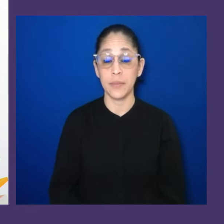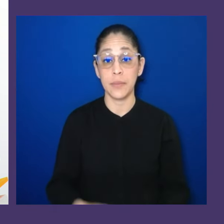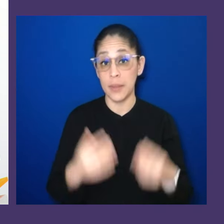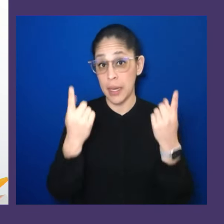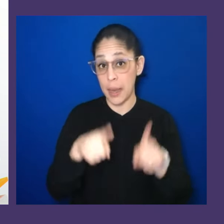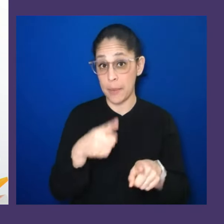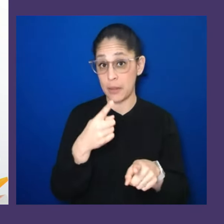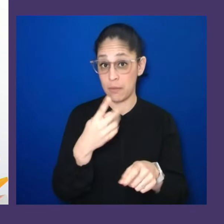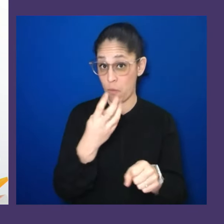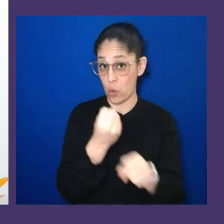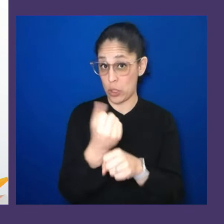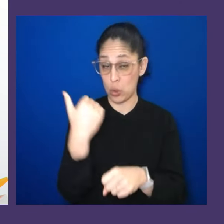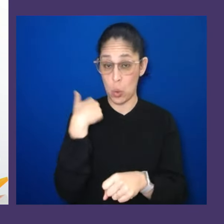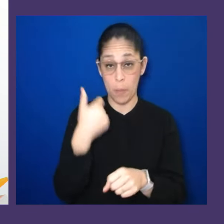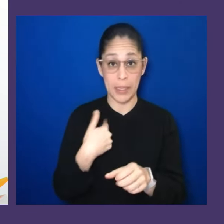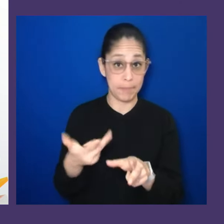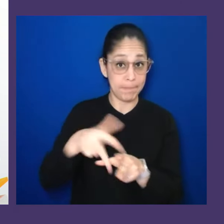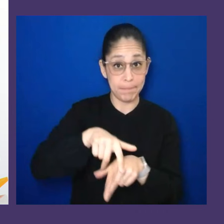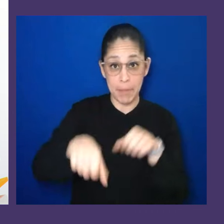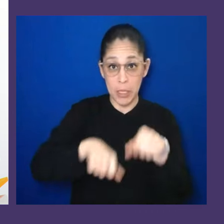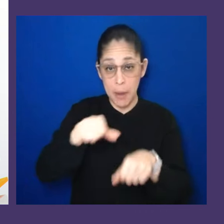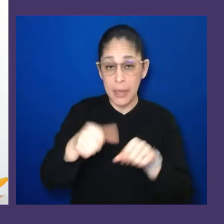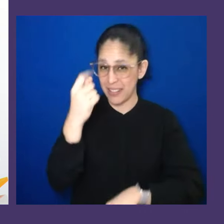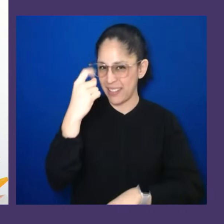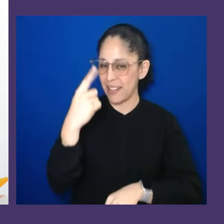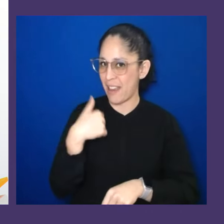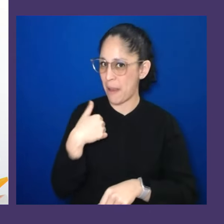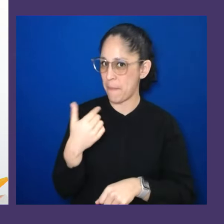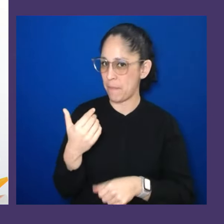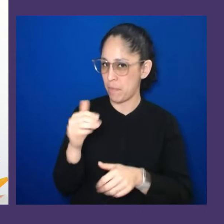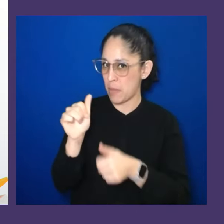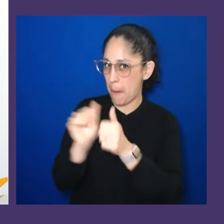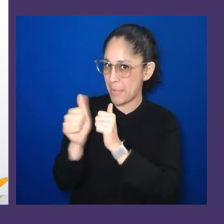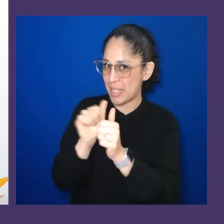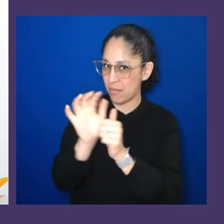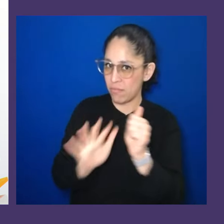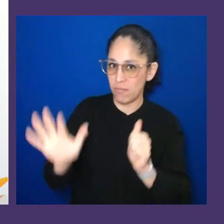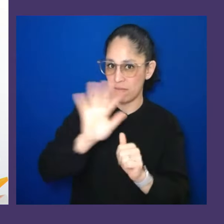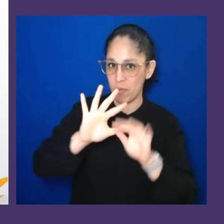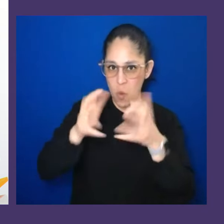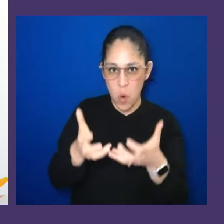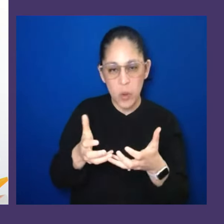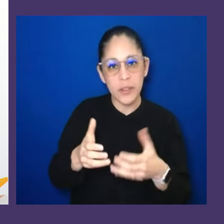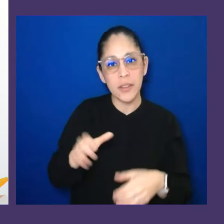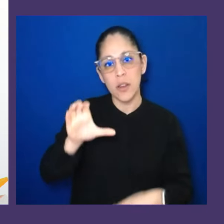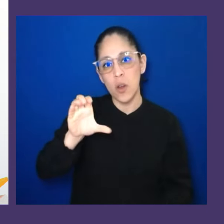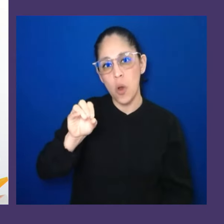I used to compete all over the world, actually, in Colombia and international competitions.